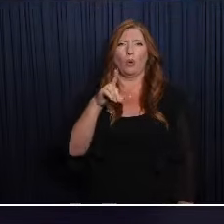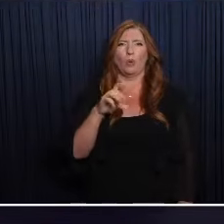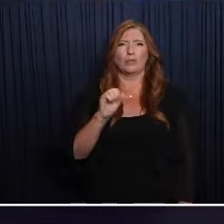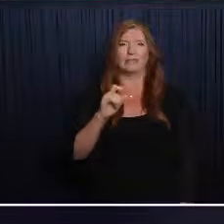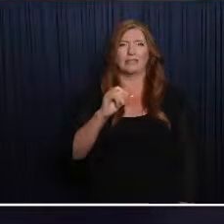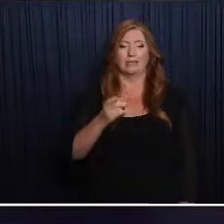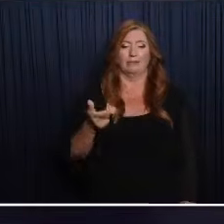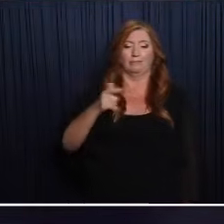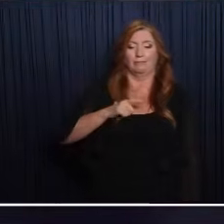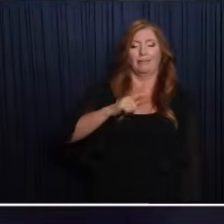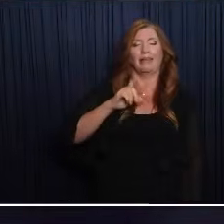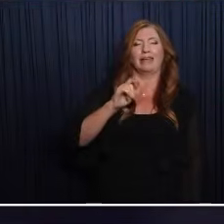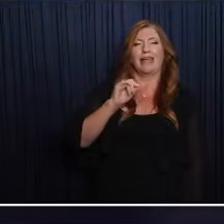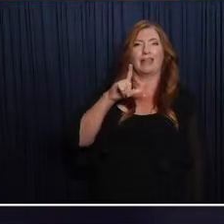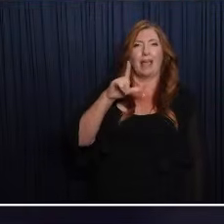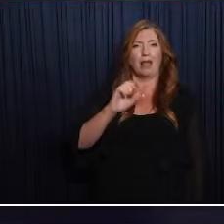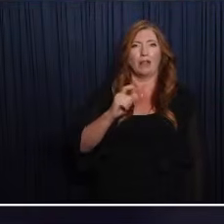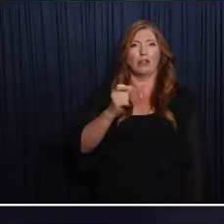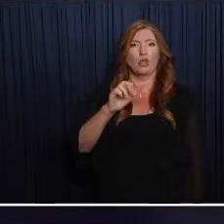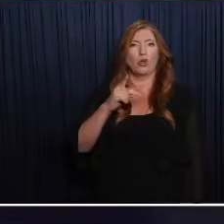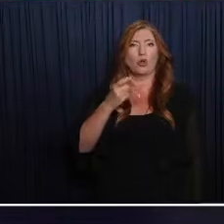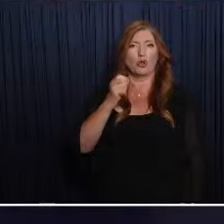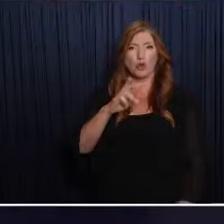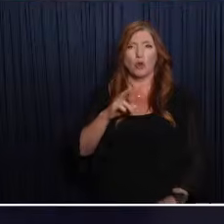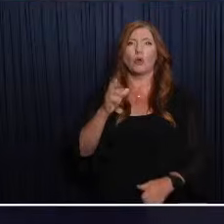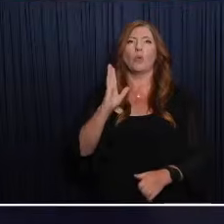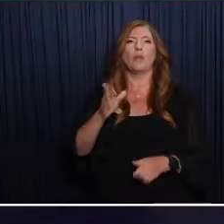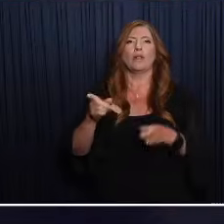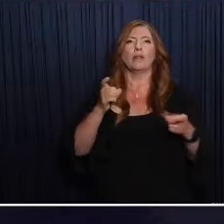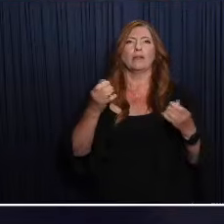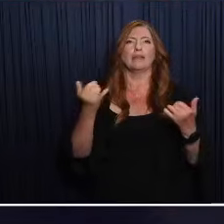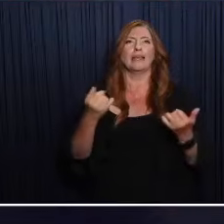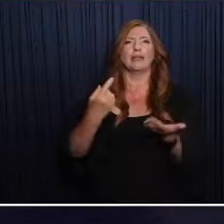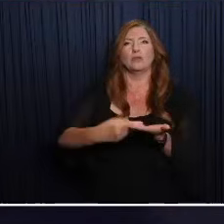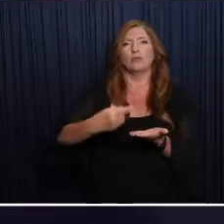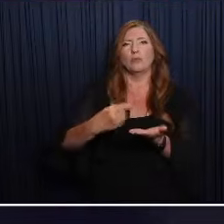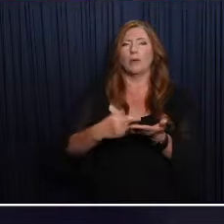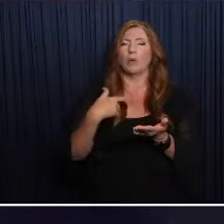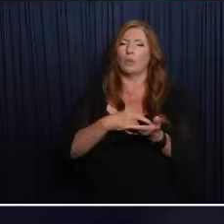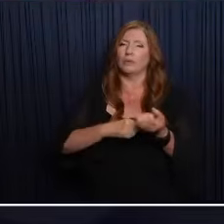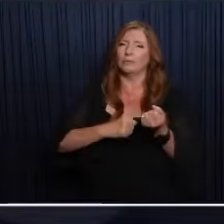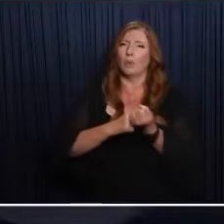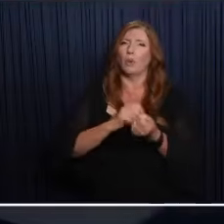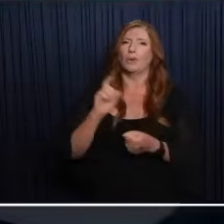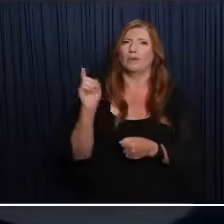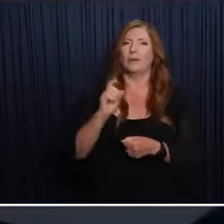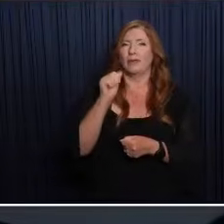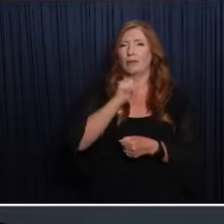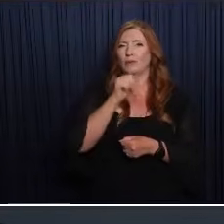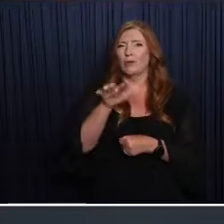HILLS. THIS DEBATE IS SPONSORED BY CLEAN ELECTIONS, THE STATE'S NONPARTISAN VOTER EDUCATION AGENCY.